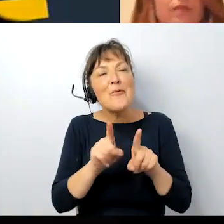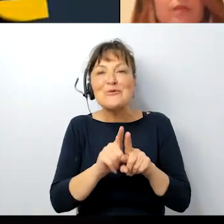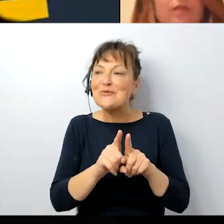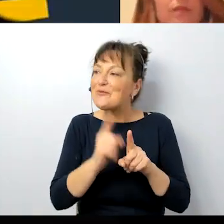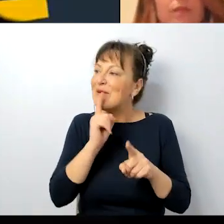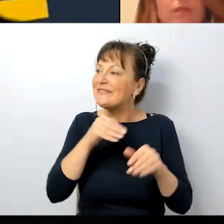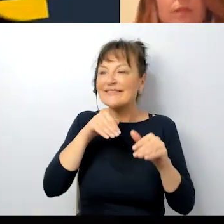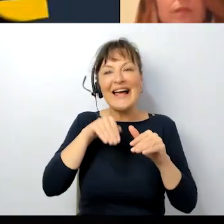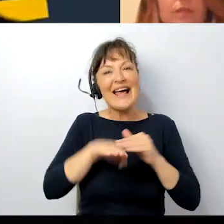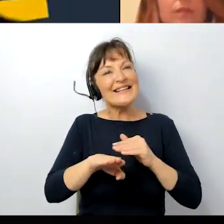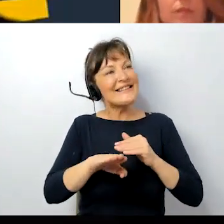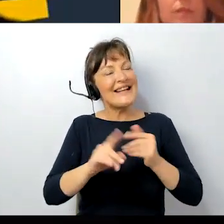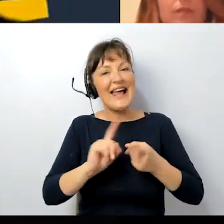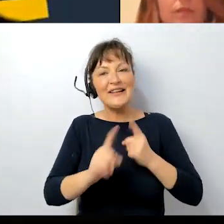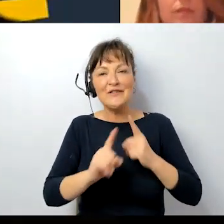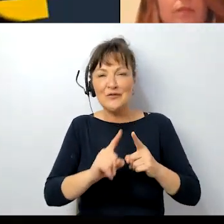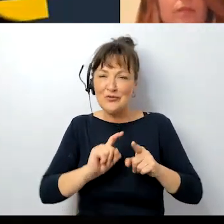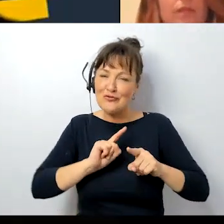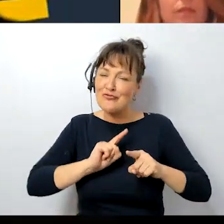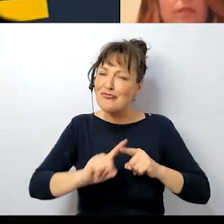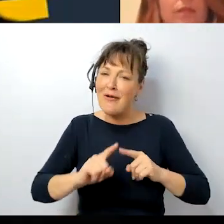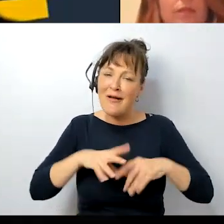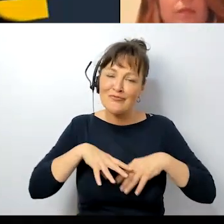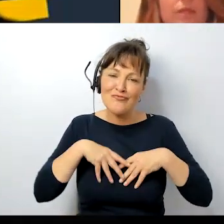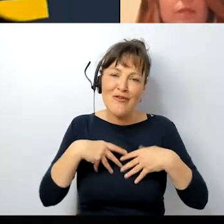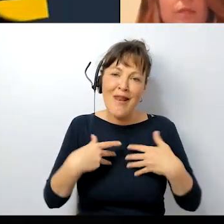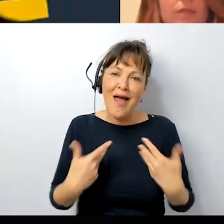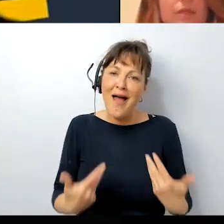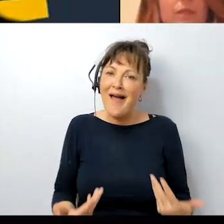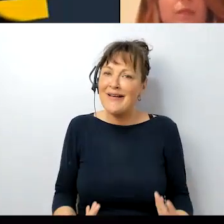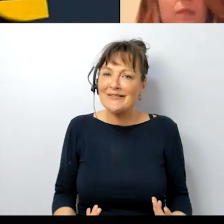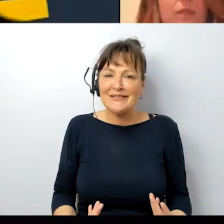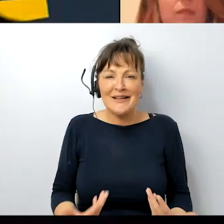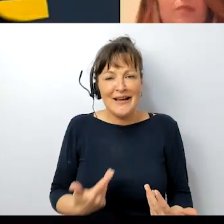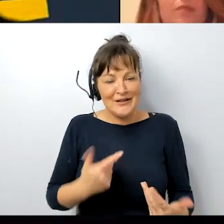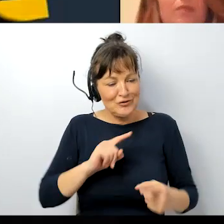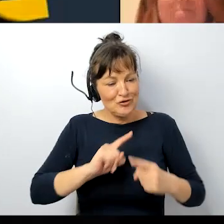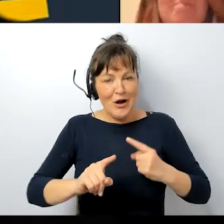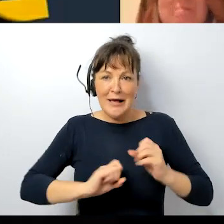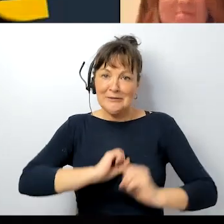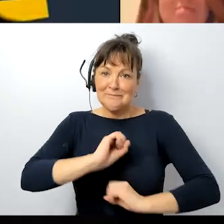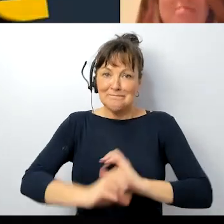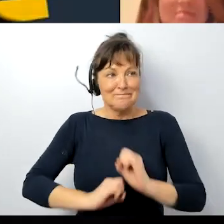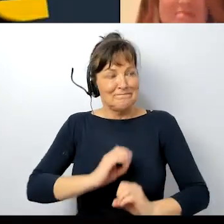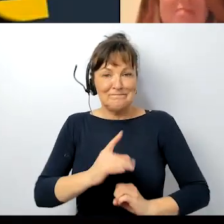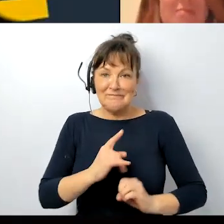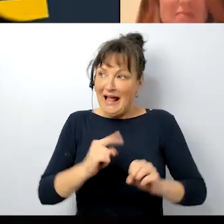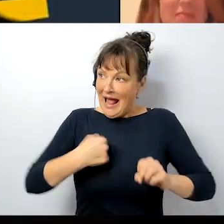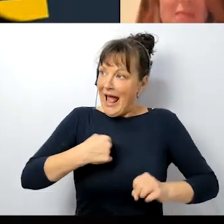that's really important. And really just be yourself, so there's a lot in the workplace